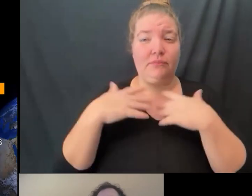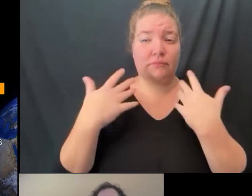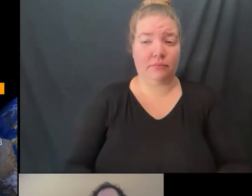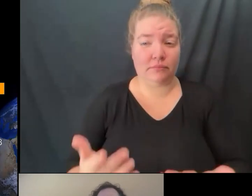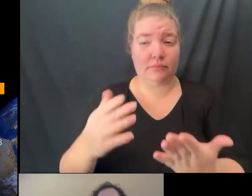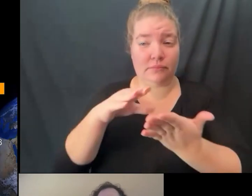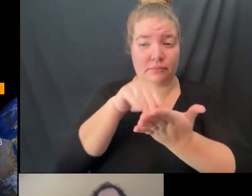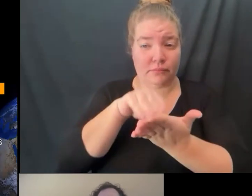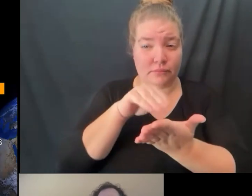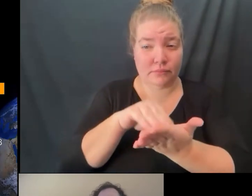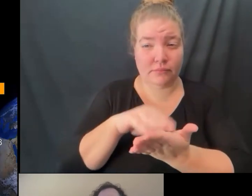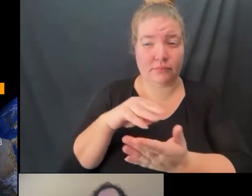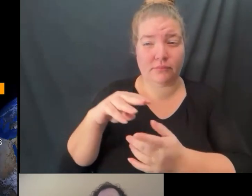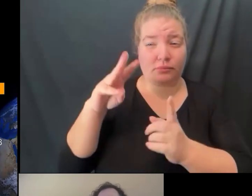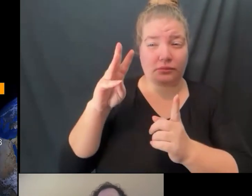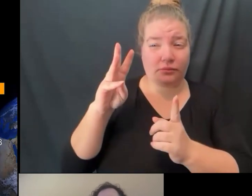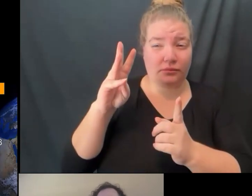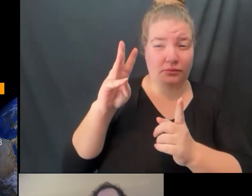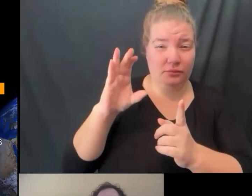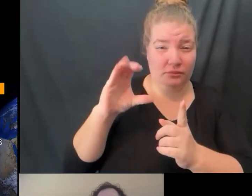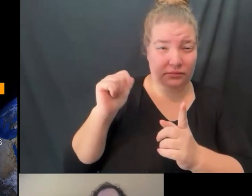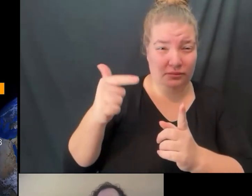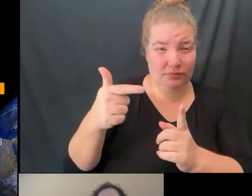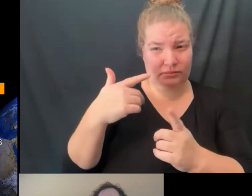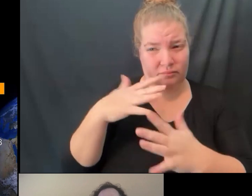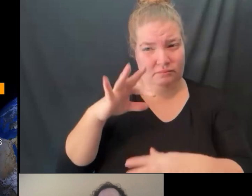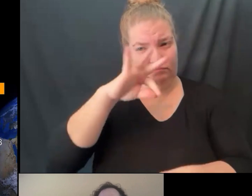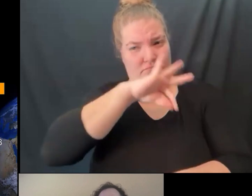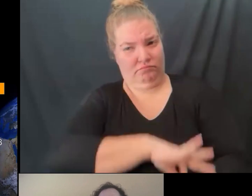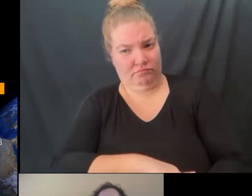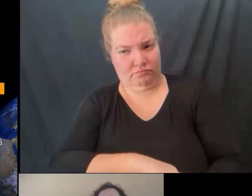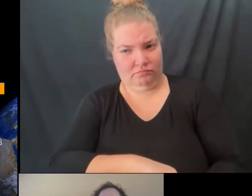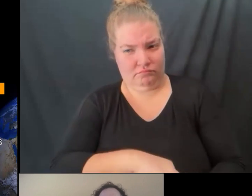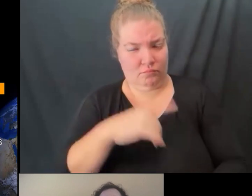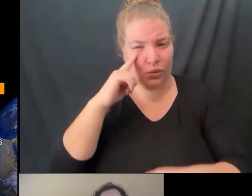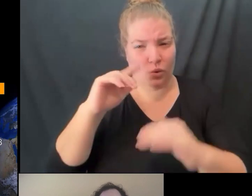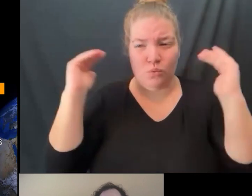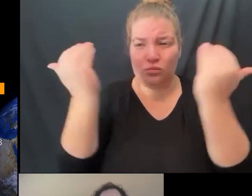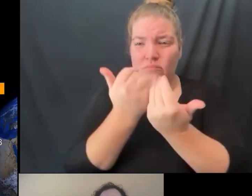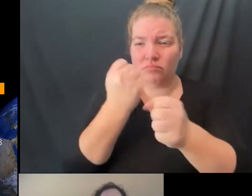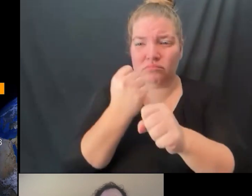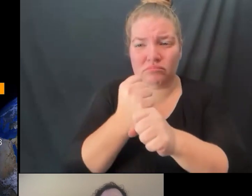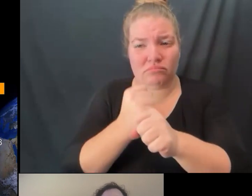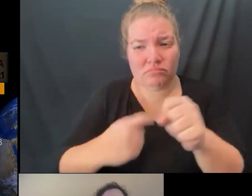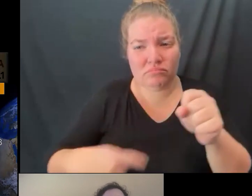And so the good news is, learning WCAG is something that's valuable no matter where you are on Earth.